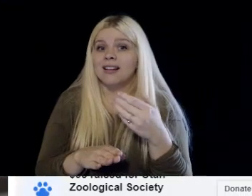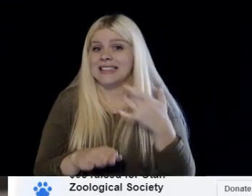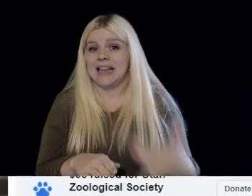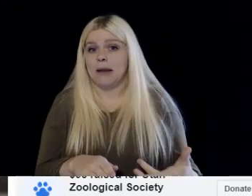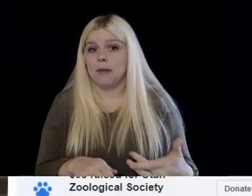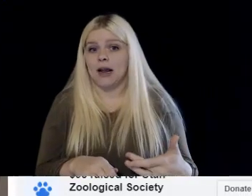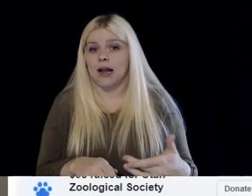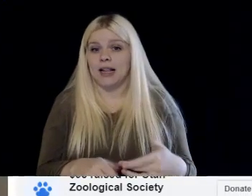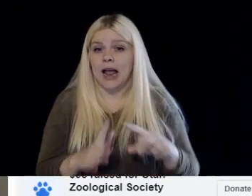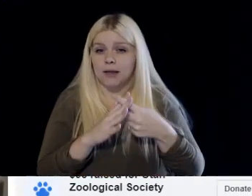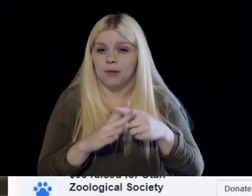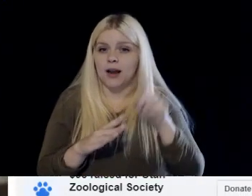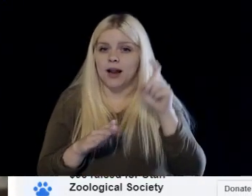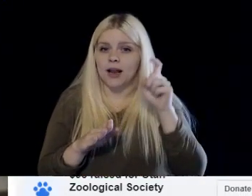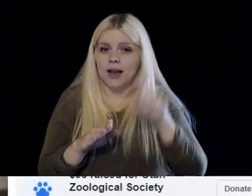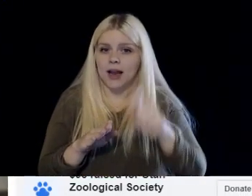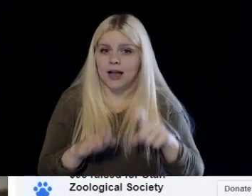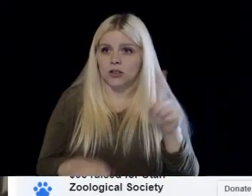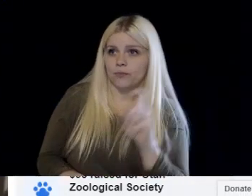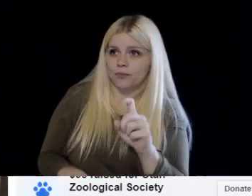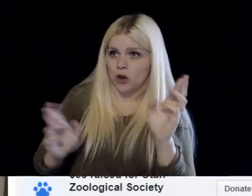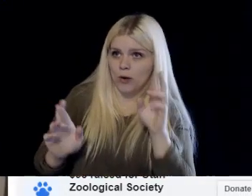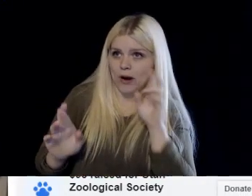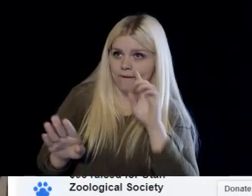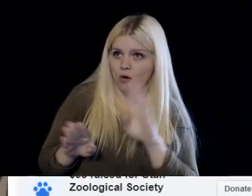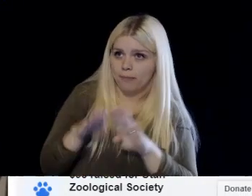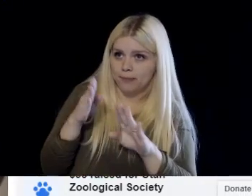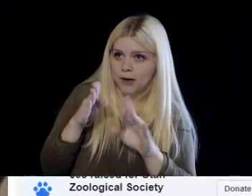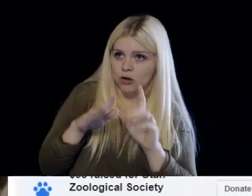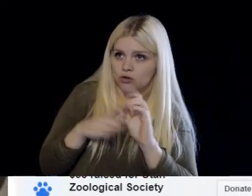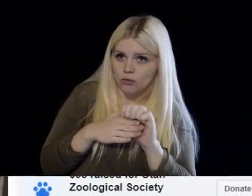Erica: He's on his very best behavior. Michelle: He is letting us know that he is ready, and if